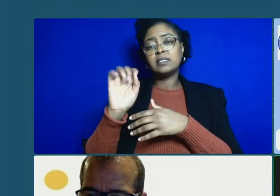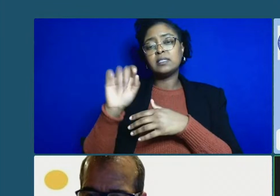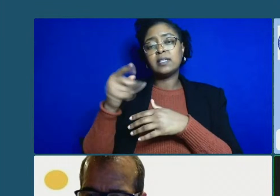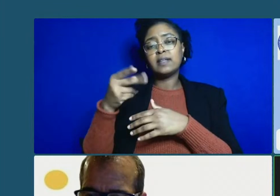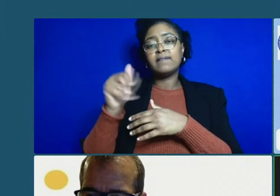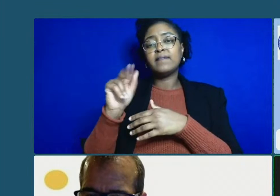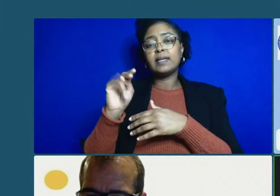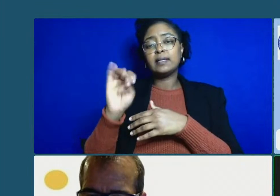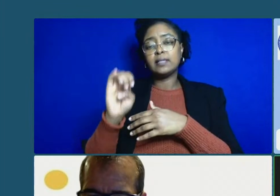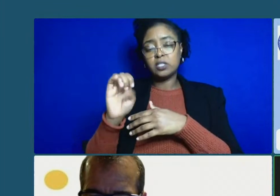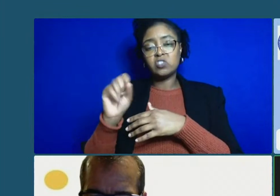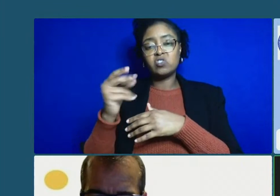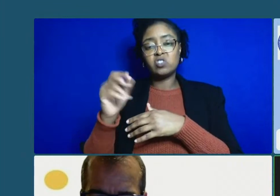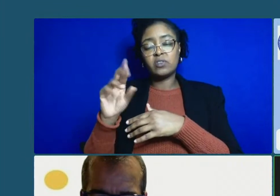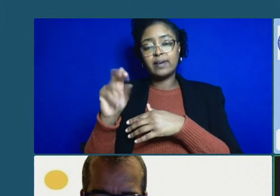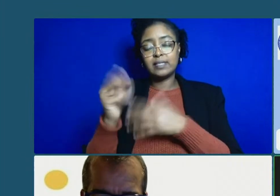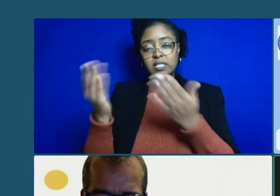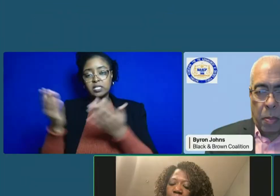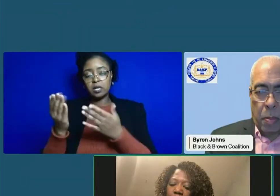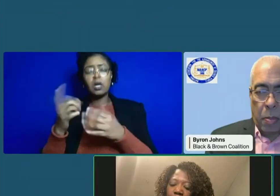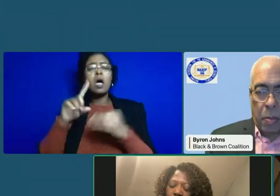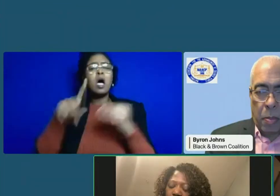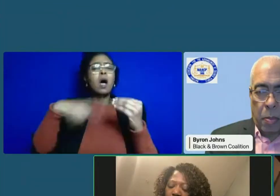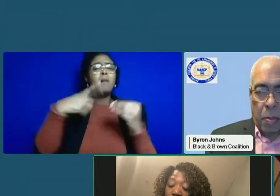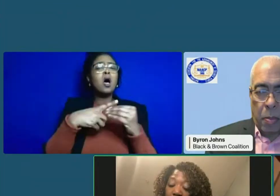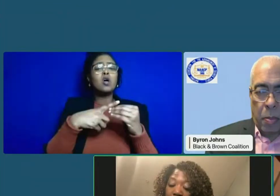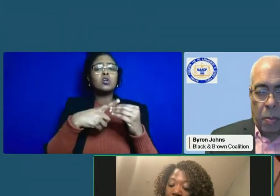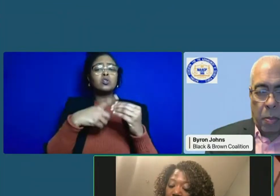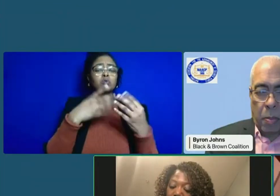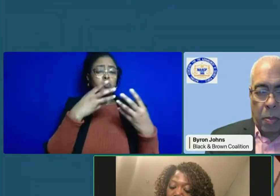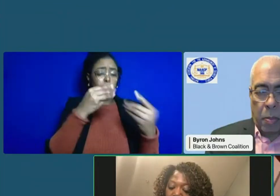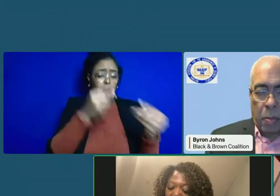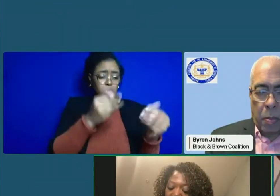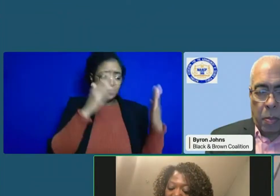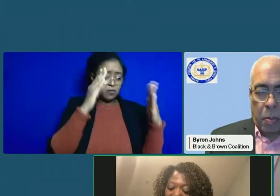Stephanie Charron is here.